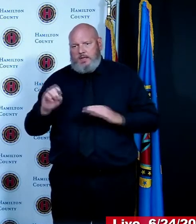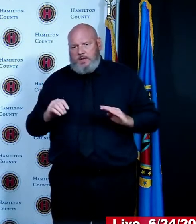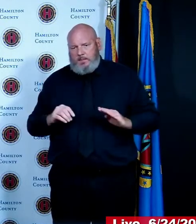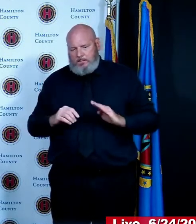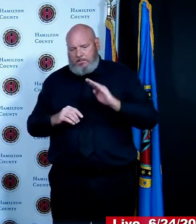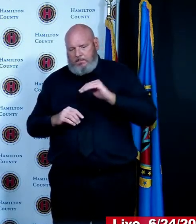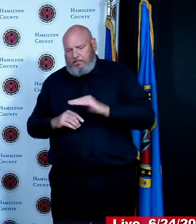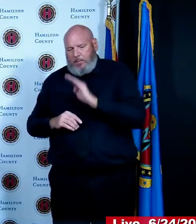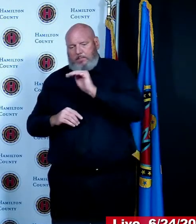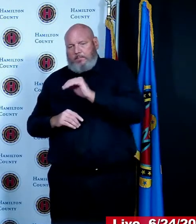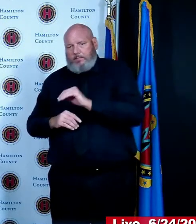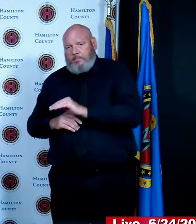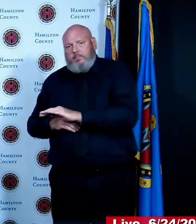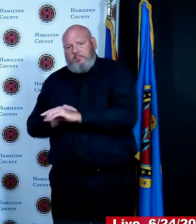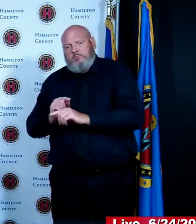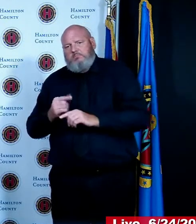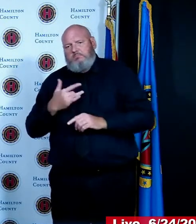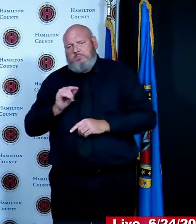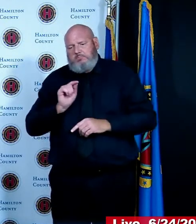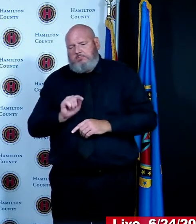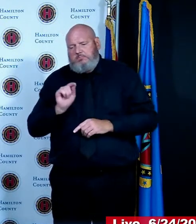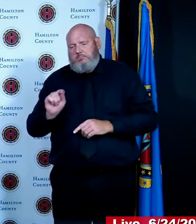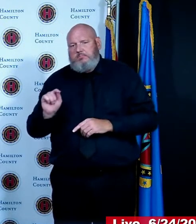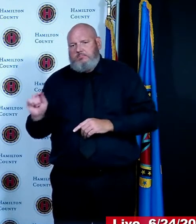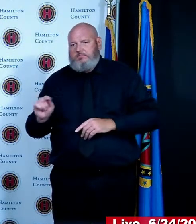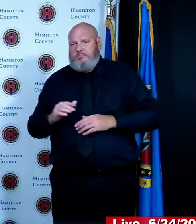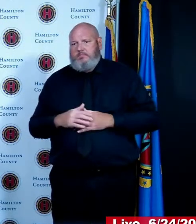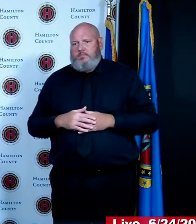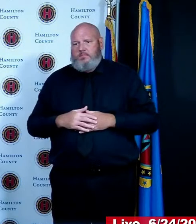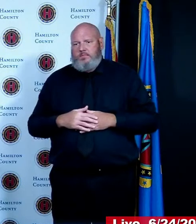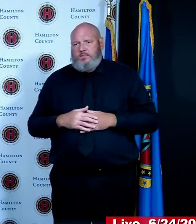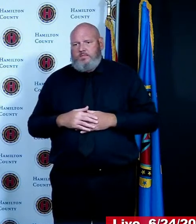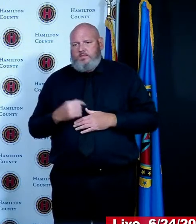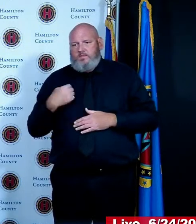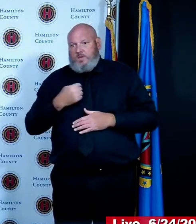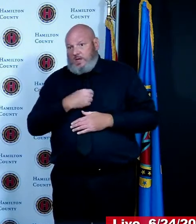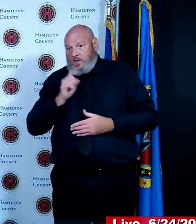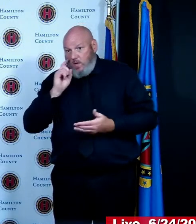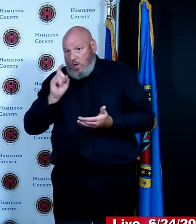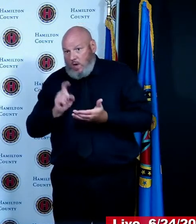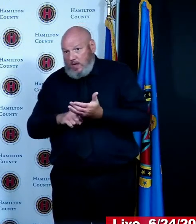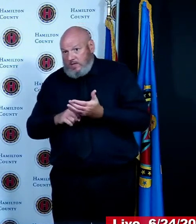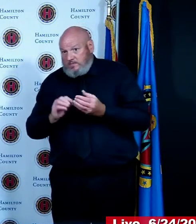the concern and in a week's time as Christa said if we see that dramatically